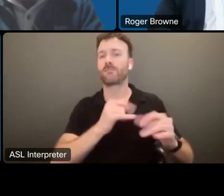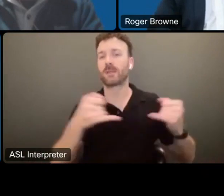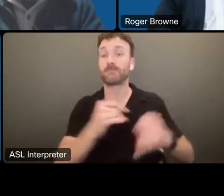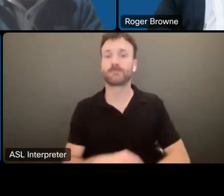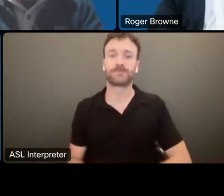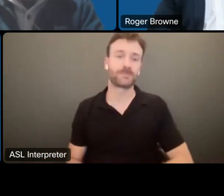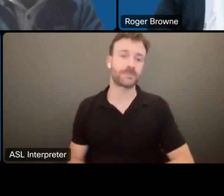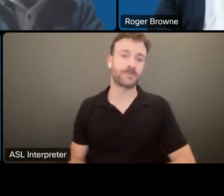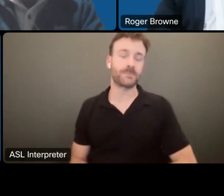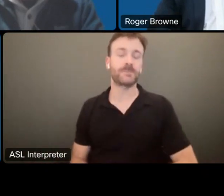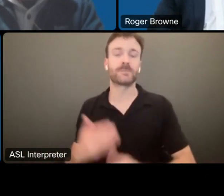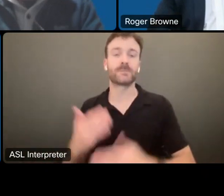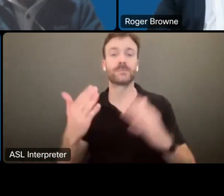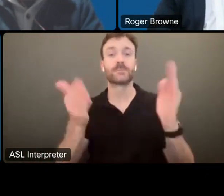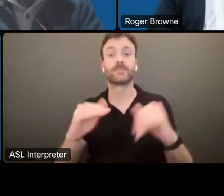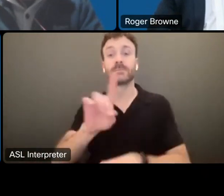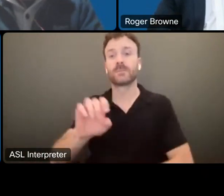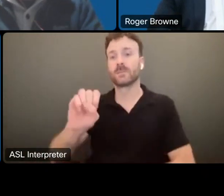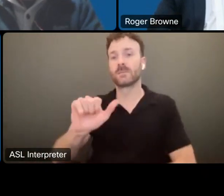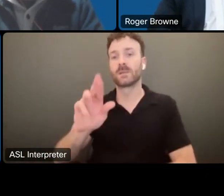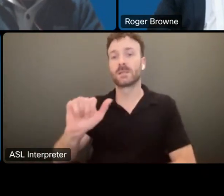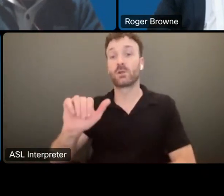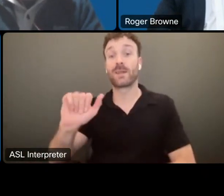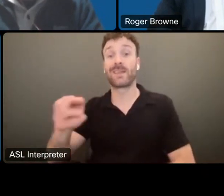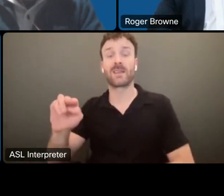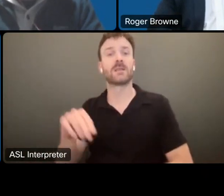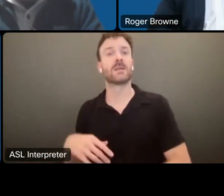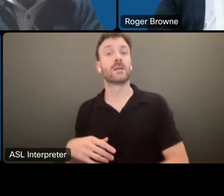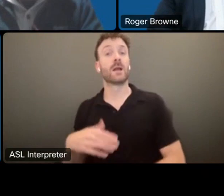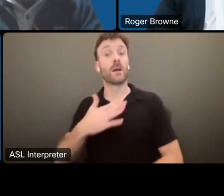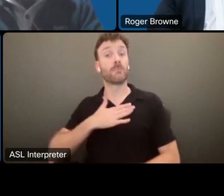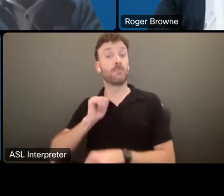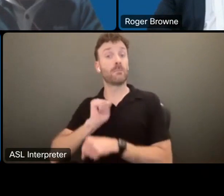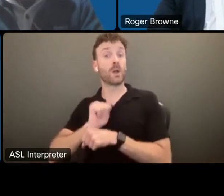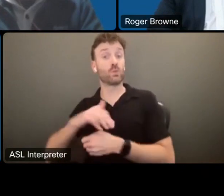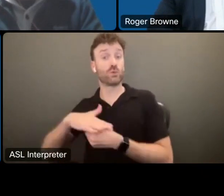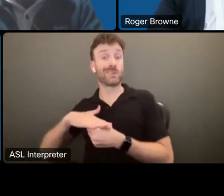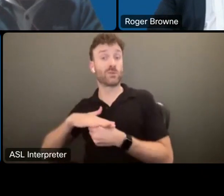The next question I have is from Sarah N: On behalf of my work area, my workplace is